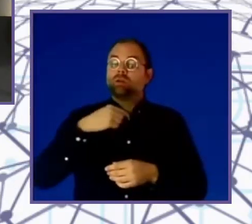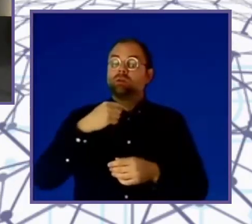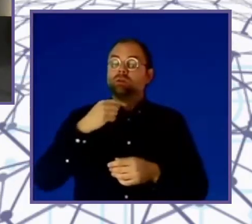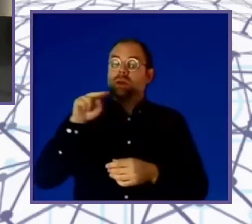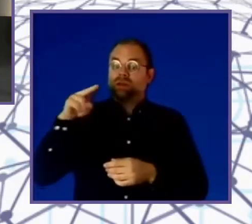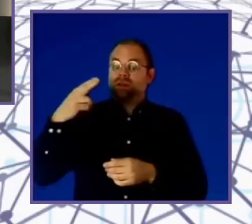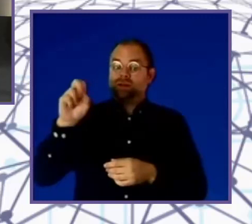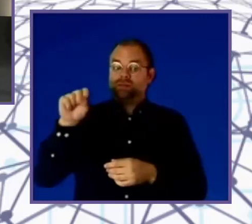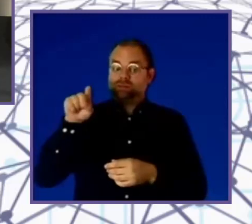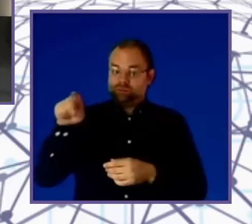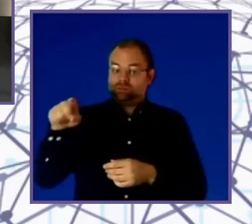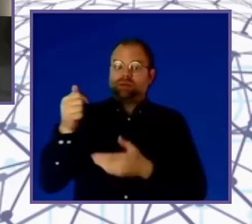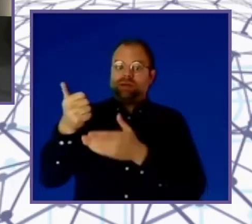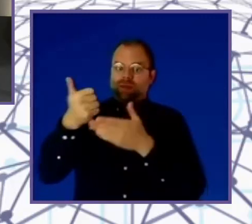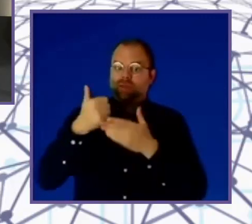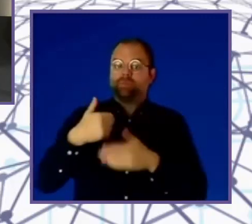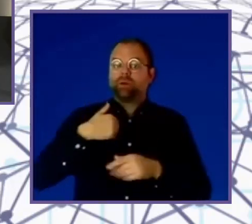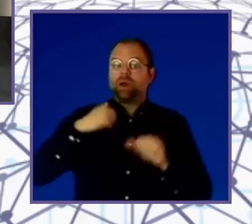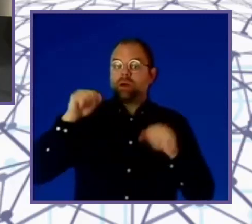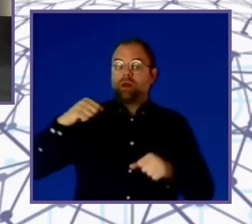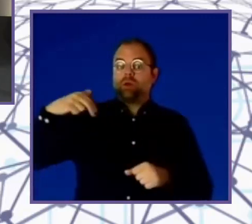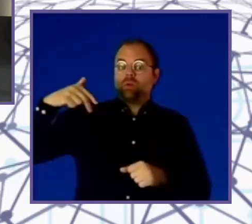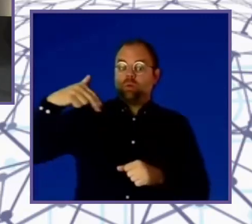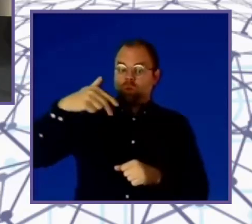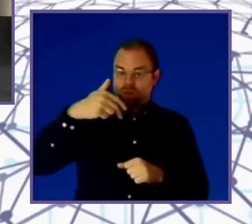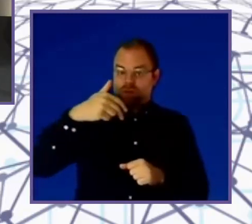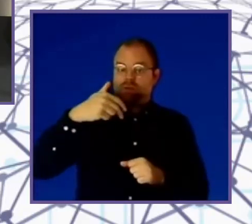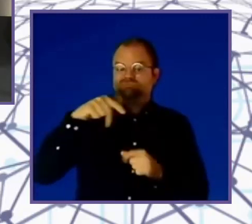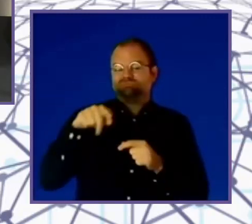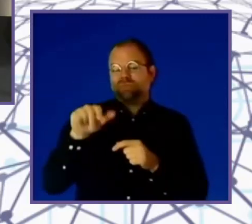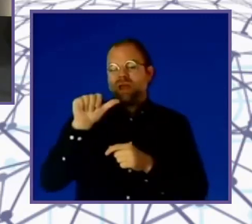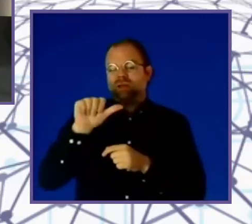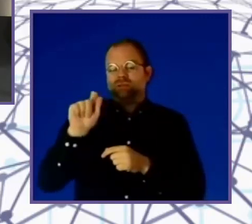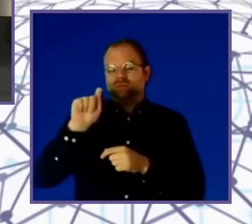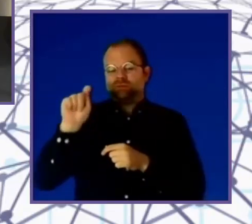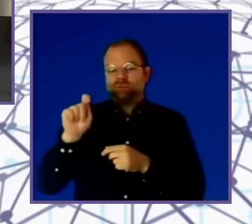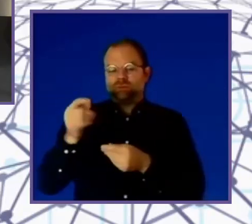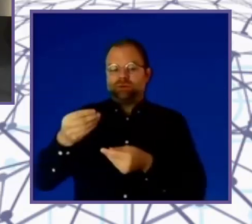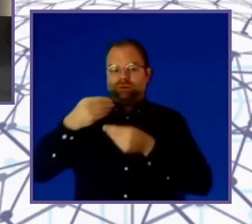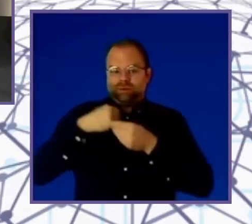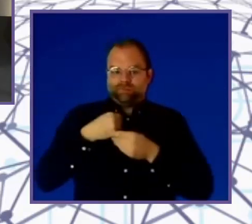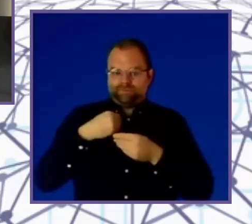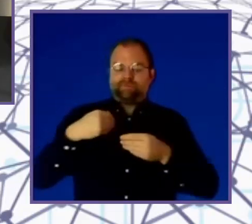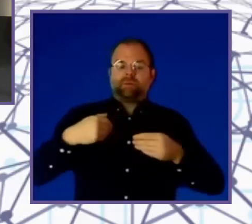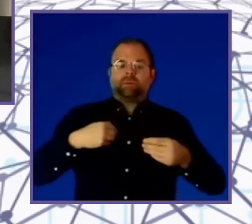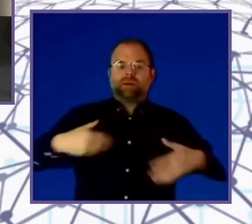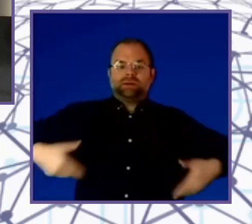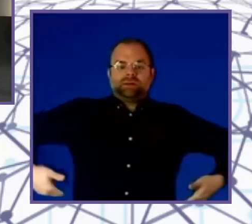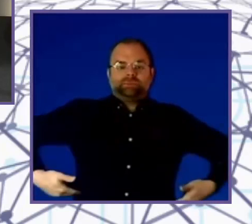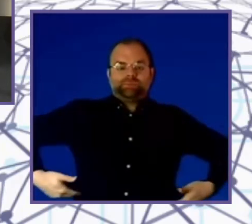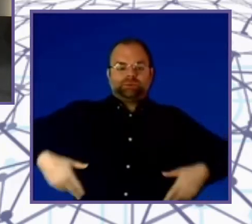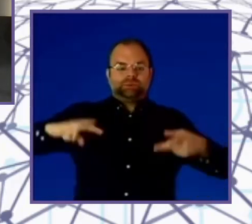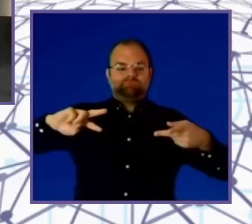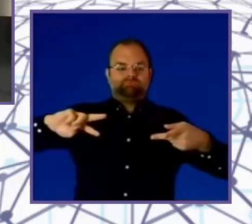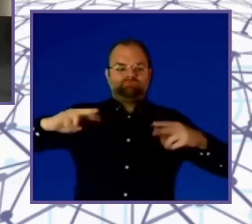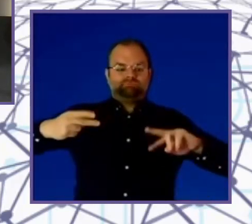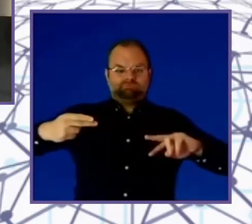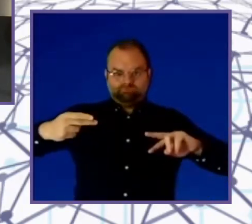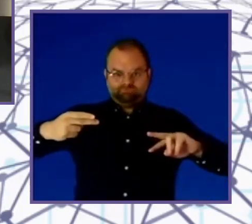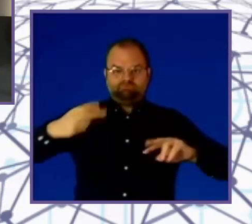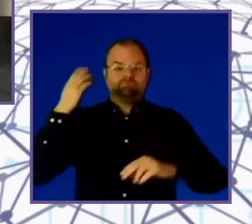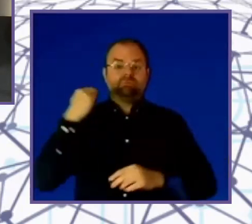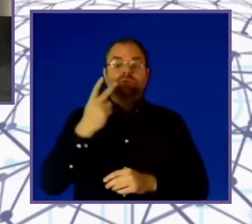could I access education, employment and be a full participant in our society. A week later,